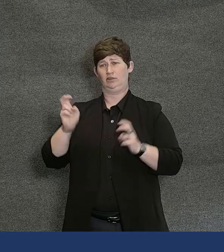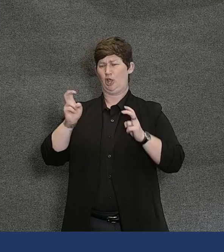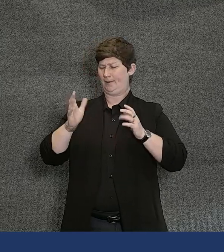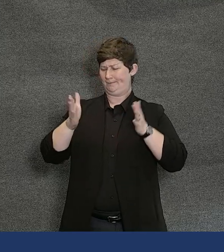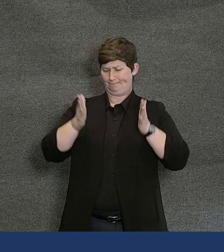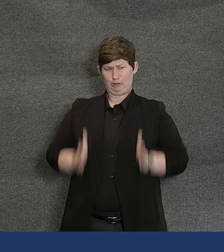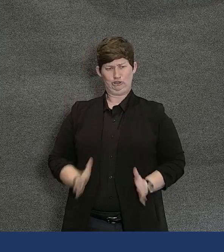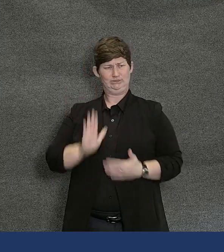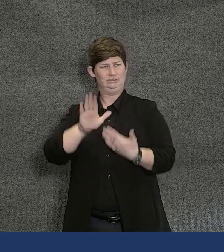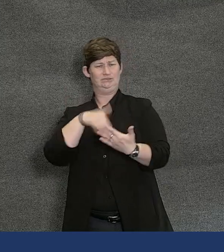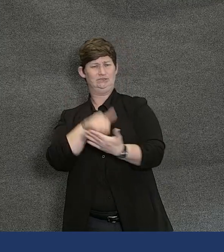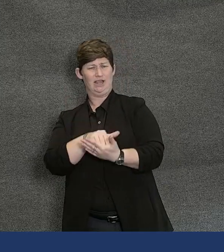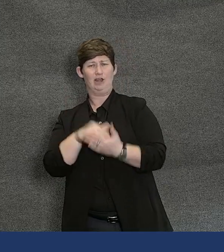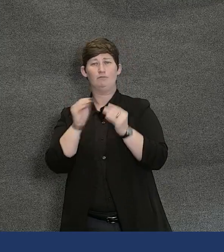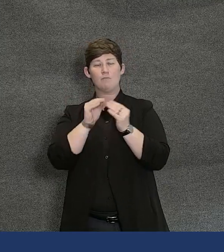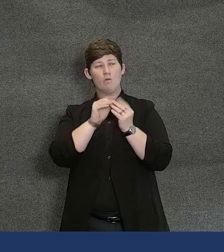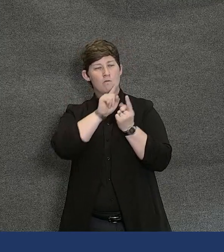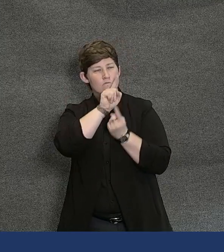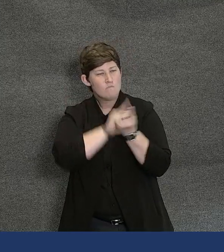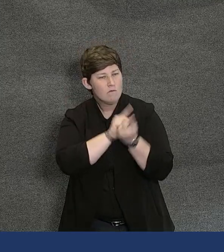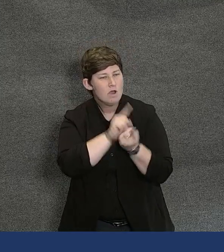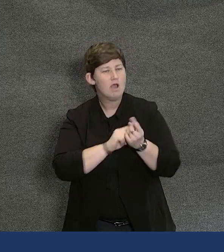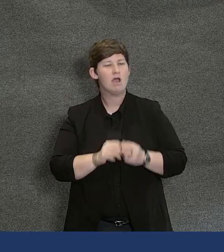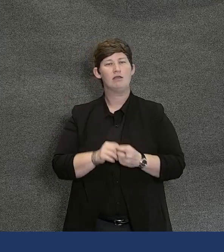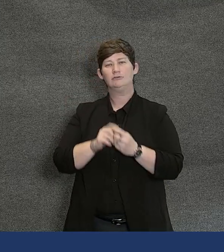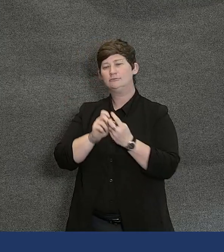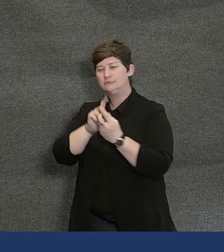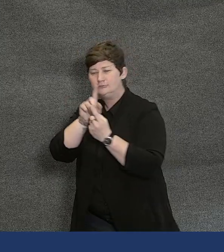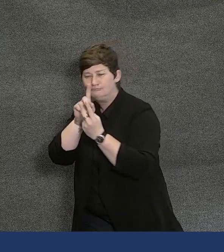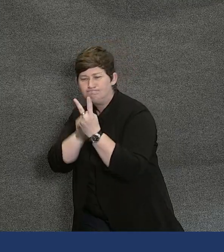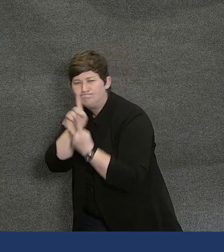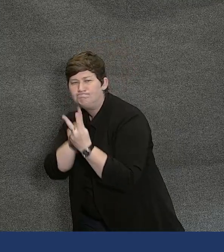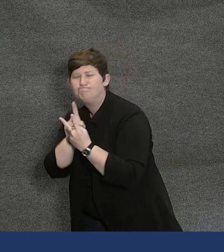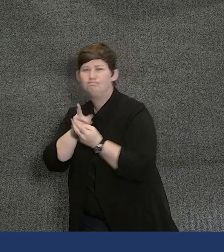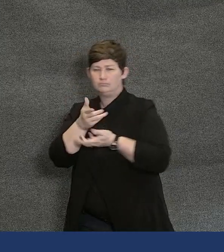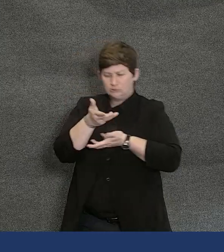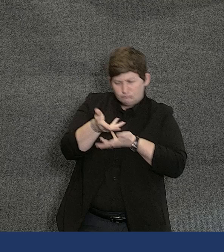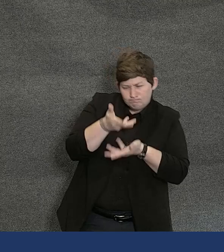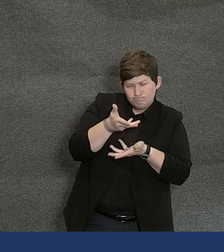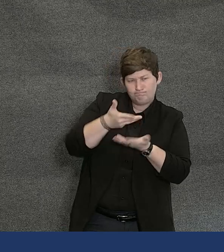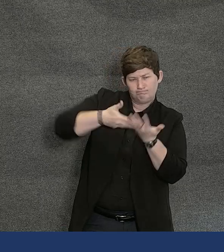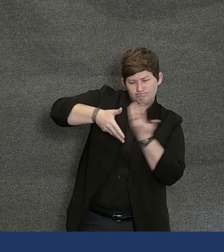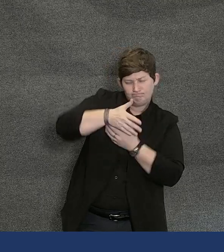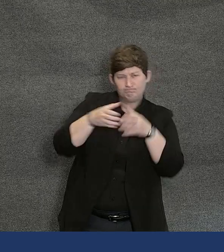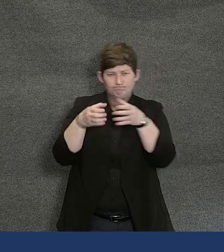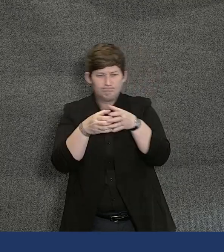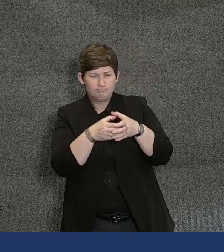or between people, between providers and participants,